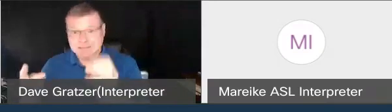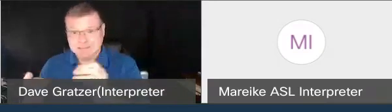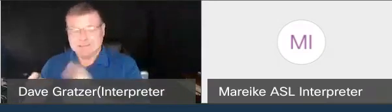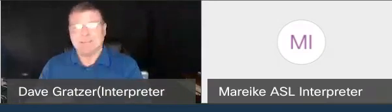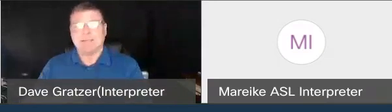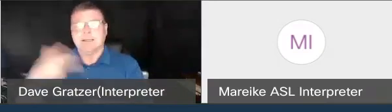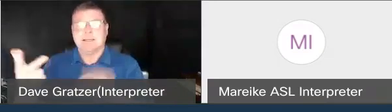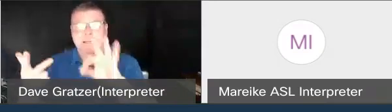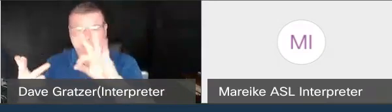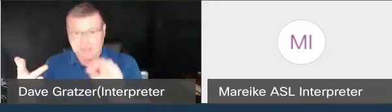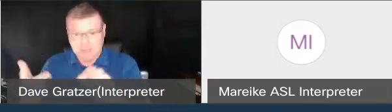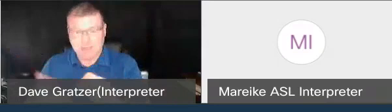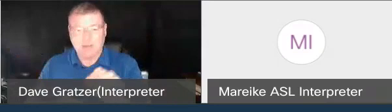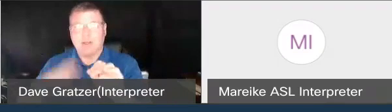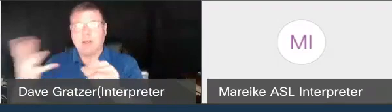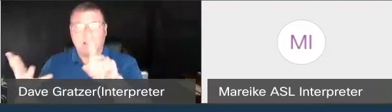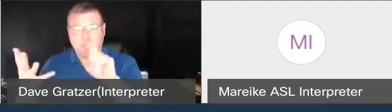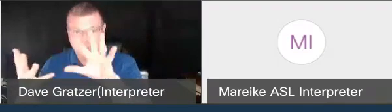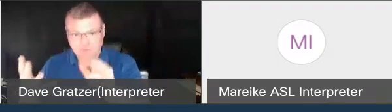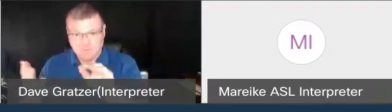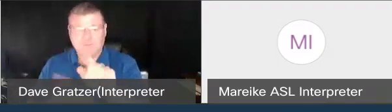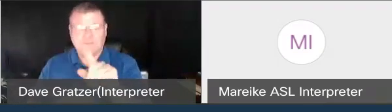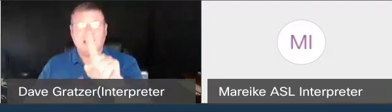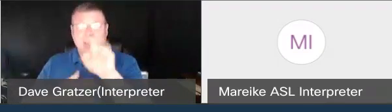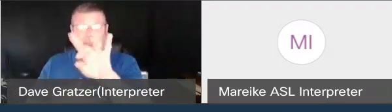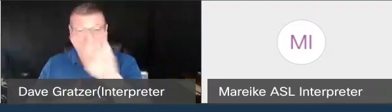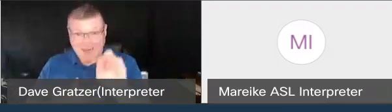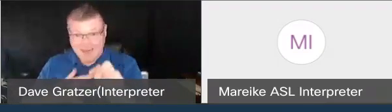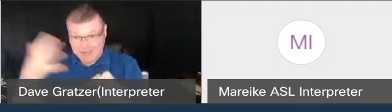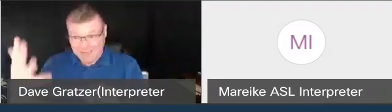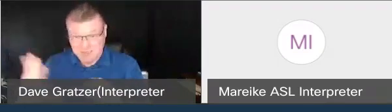120, 150, and all the way up to 180 days. And the probability of exceptional training